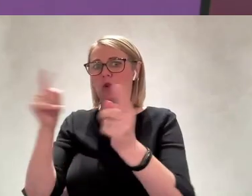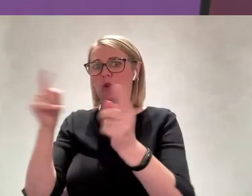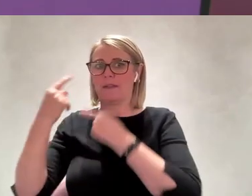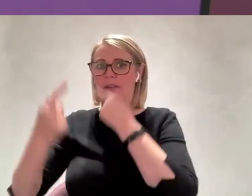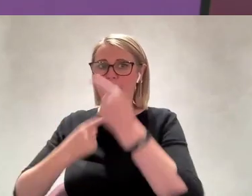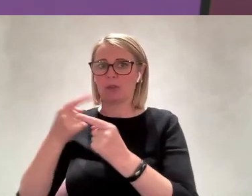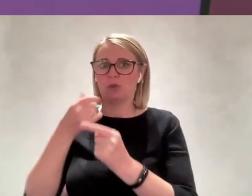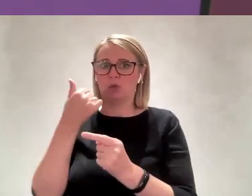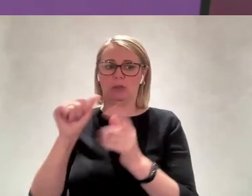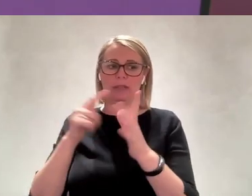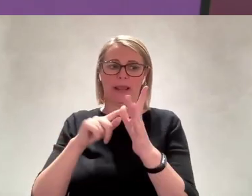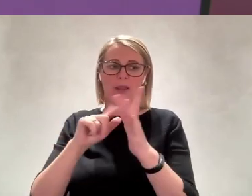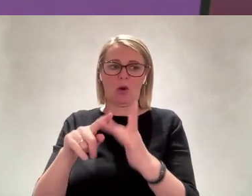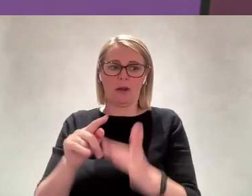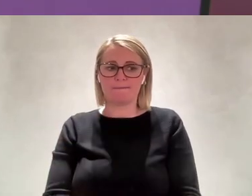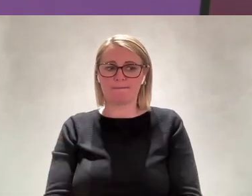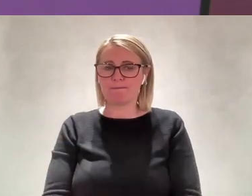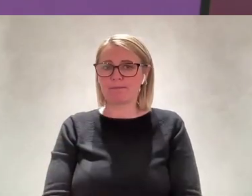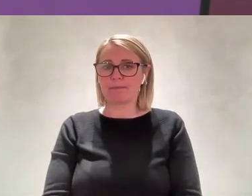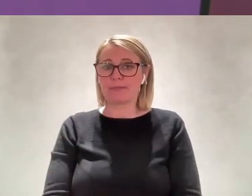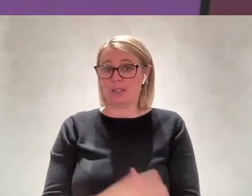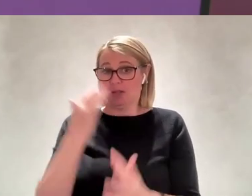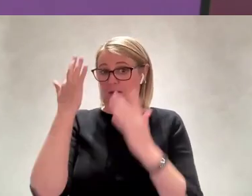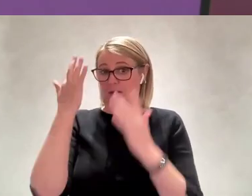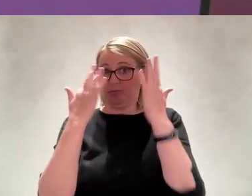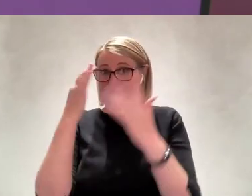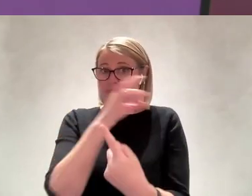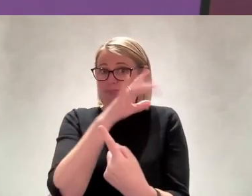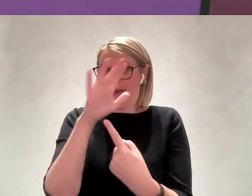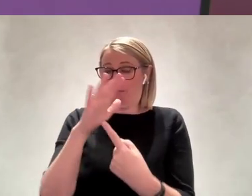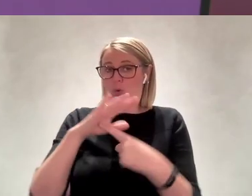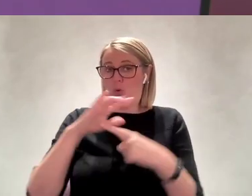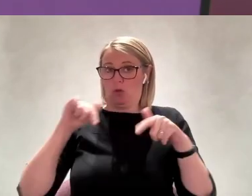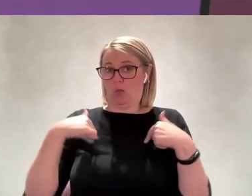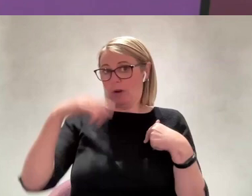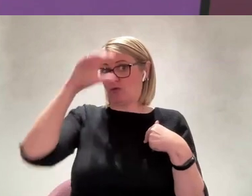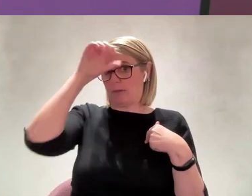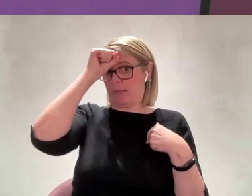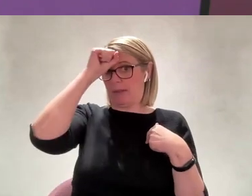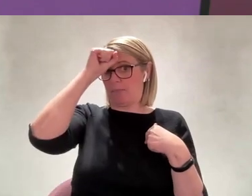Quick reflection is that it's important we remember